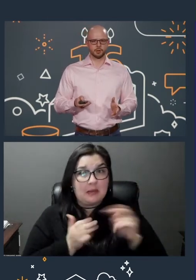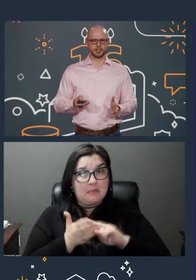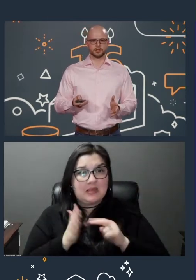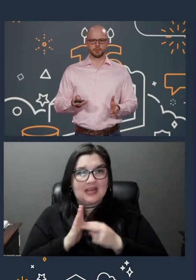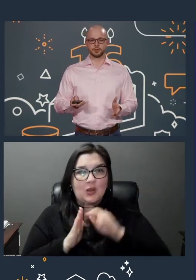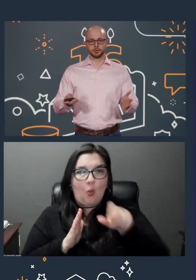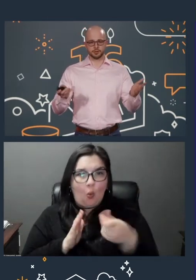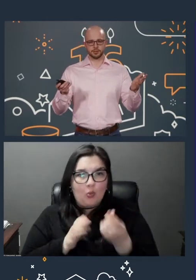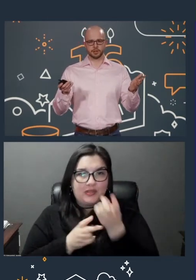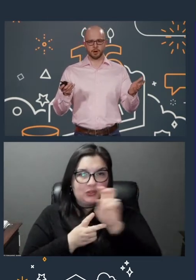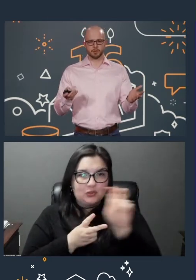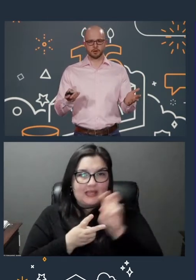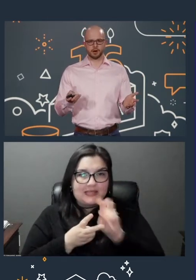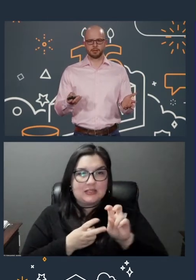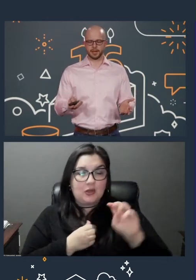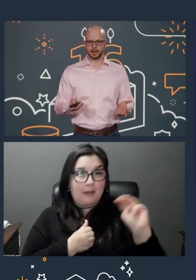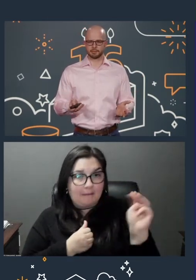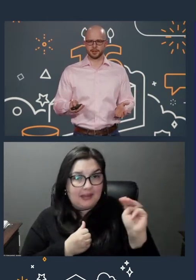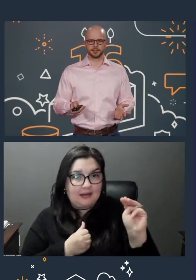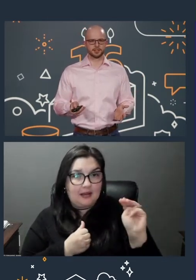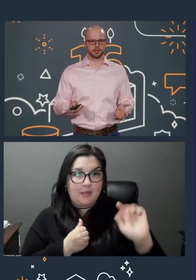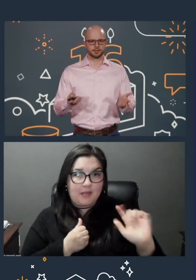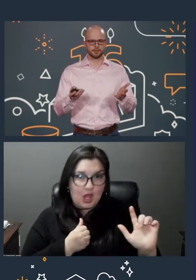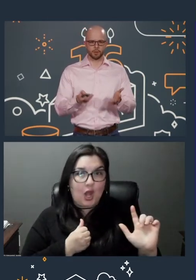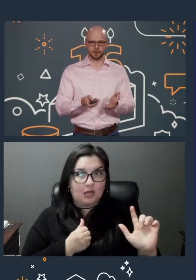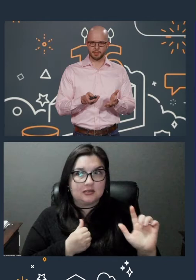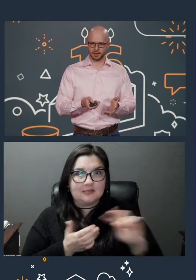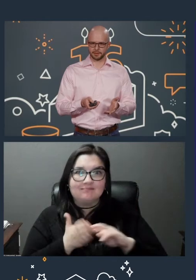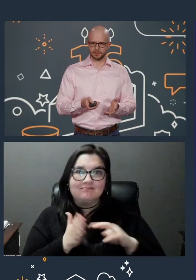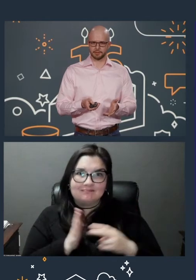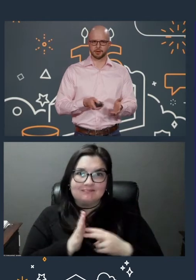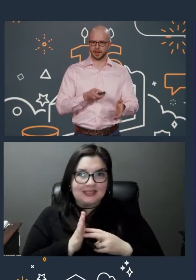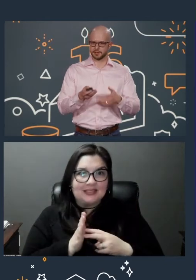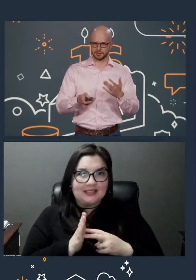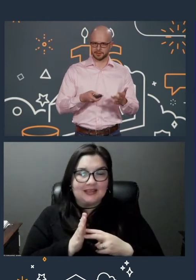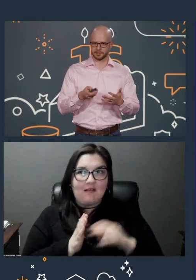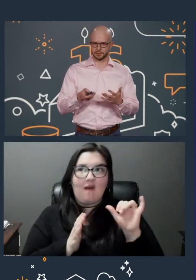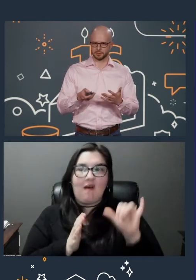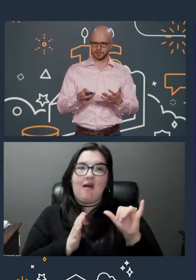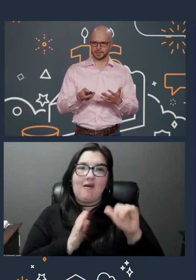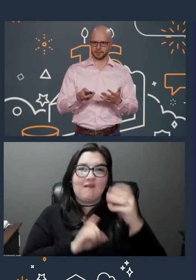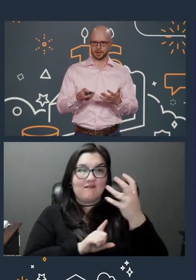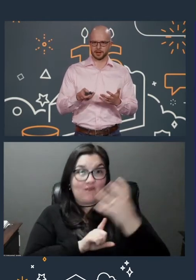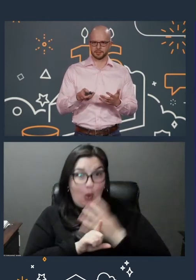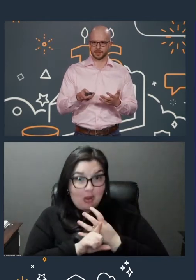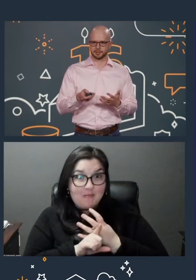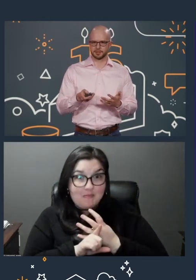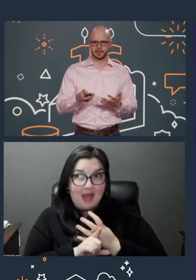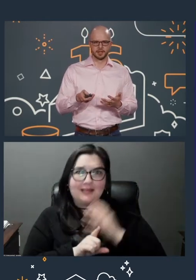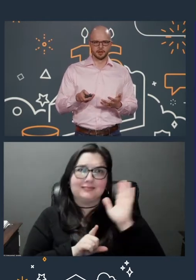which reduces the overall payback period to just four months if we're not transitioning those 40 kilobyte objects,